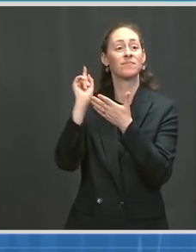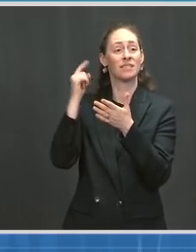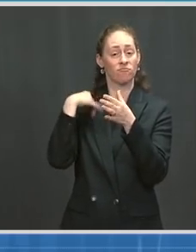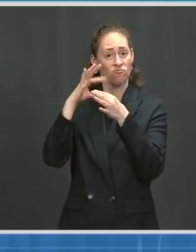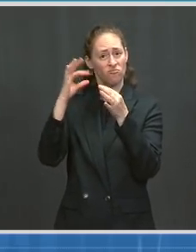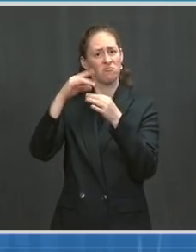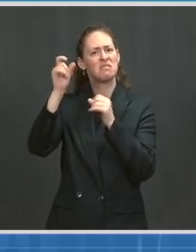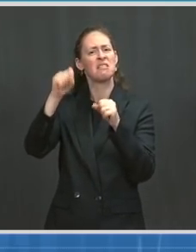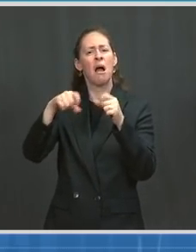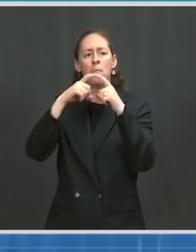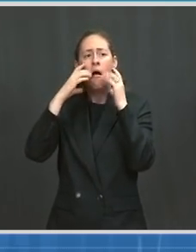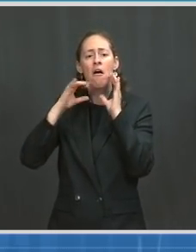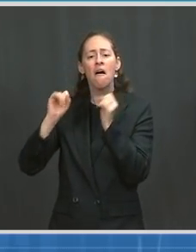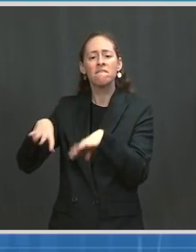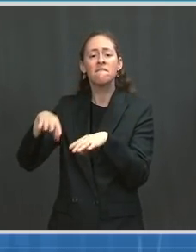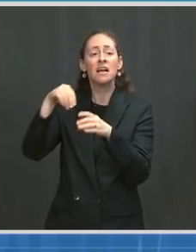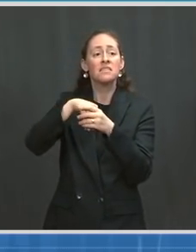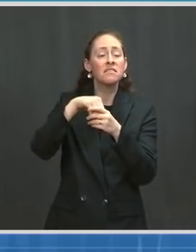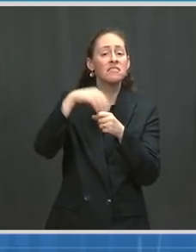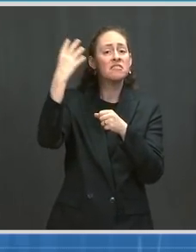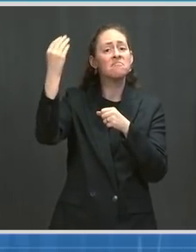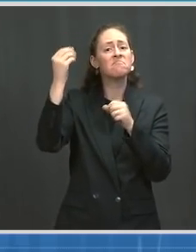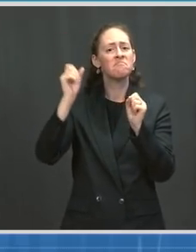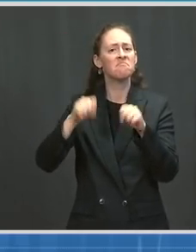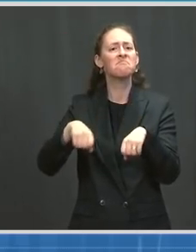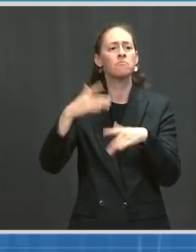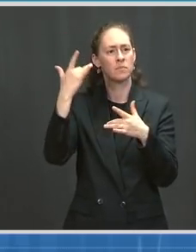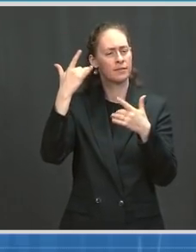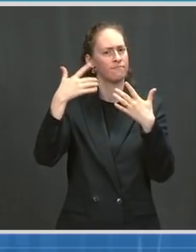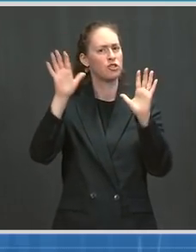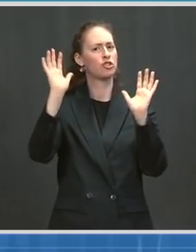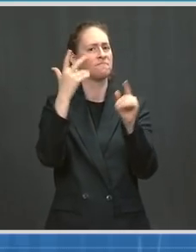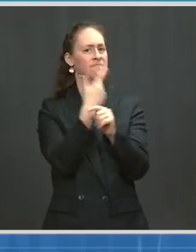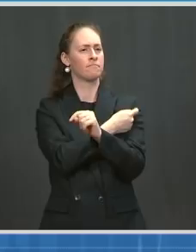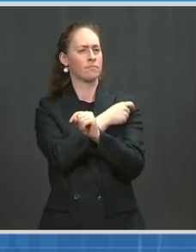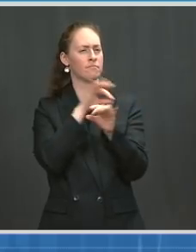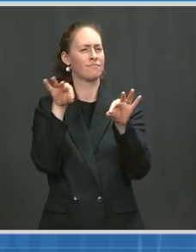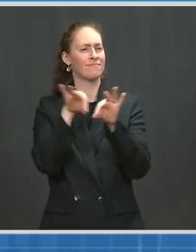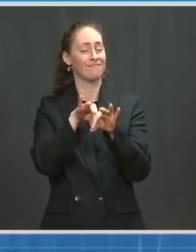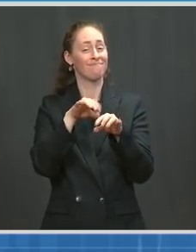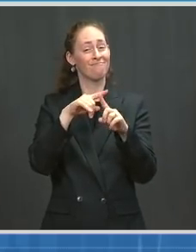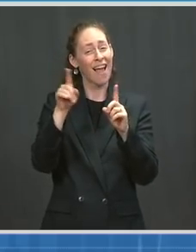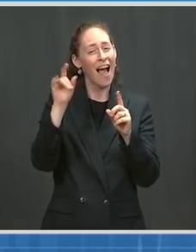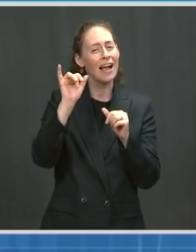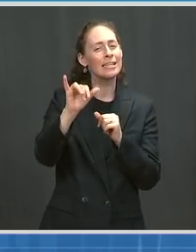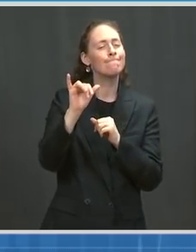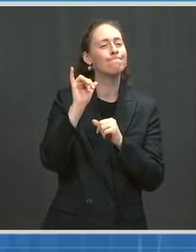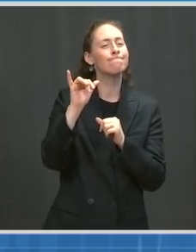is going to feel like it's time to rip off their masks. For 16 months, we've been saying that it's important to wear these masks to protect yourselves.